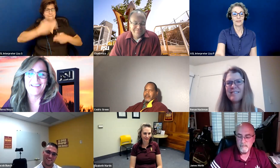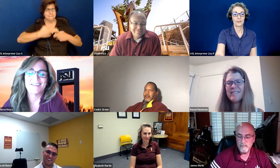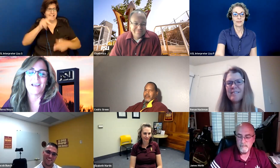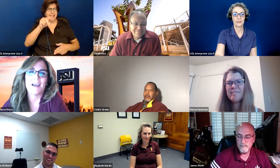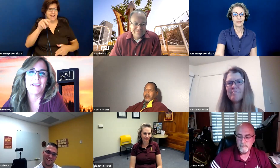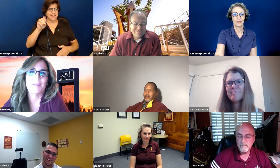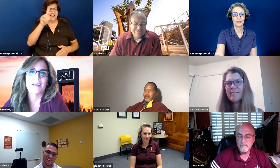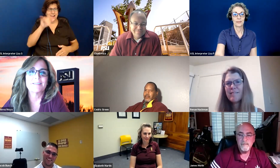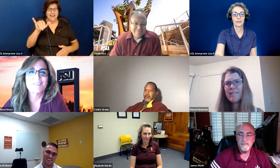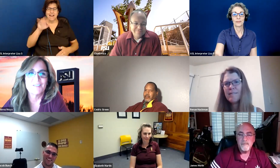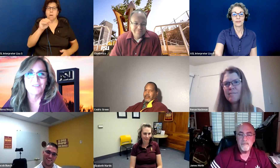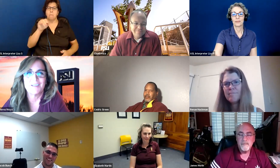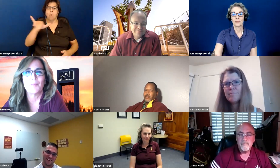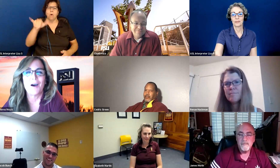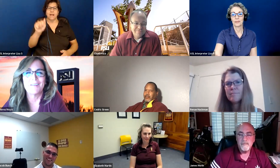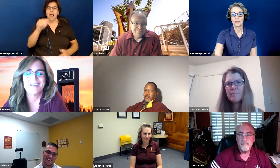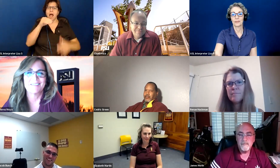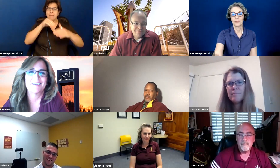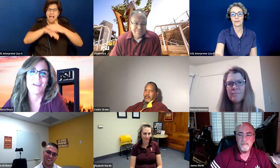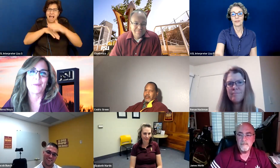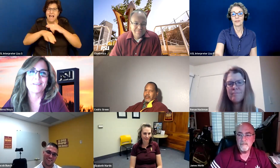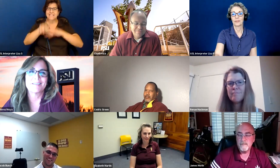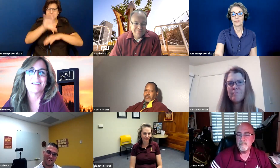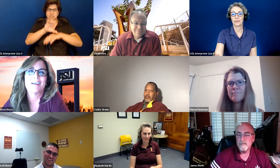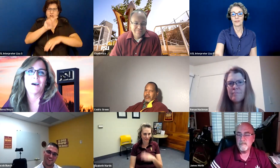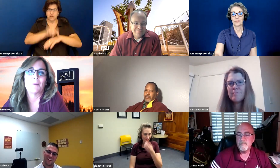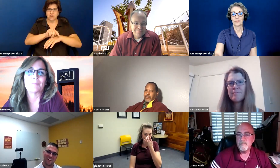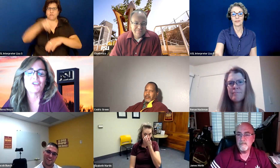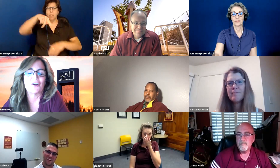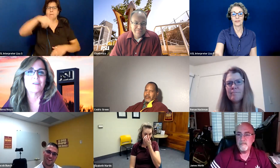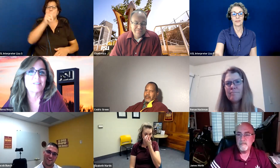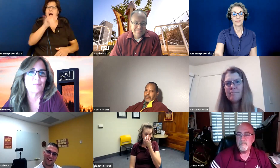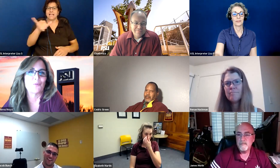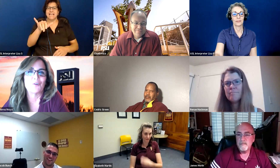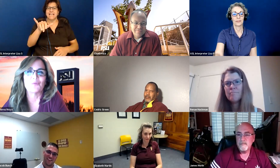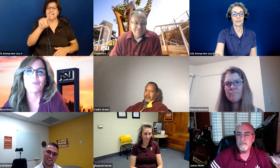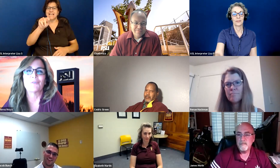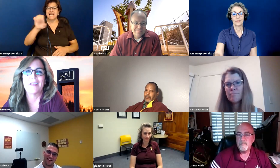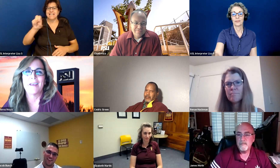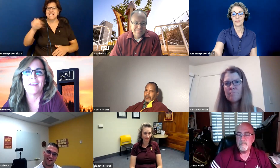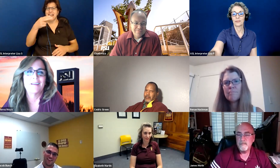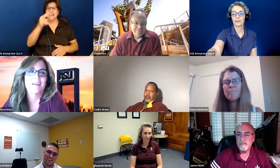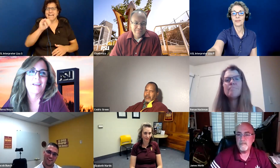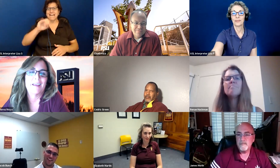and I am an access consultant on the Polytechnic campus. Share a similar role to what Renae